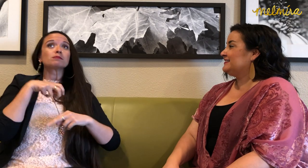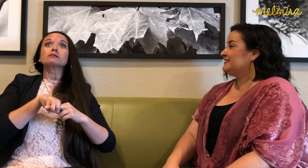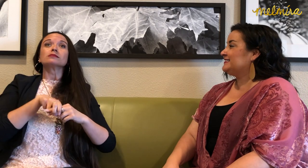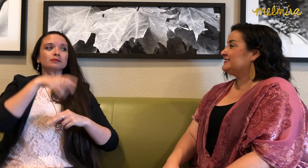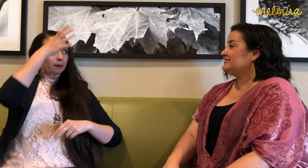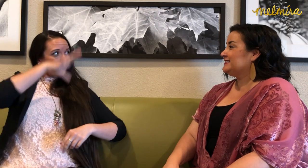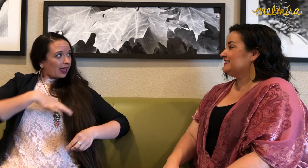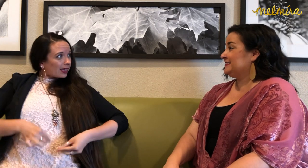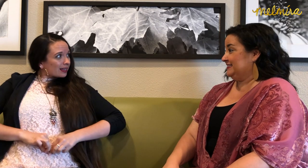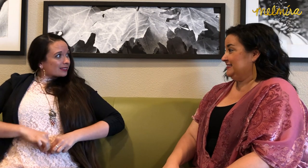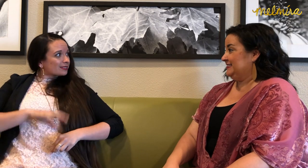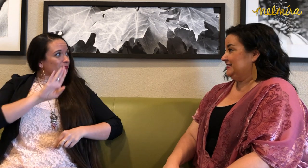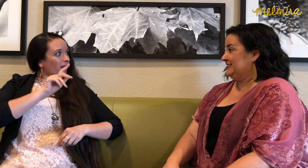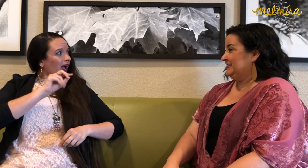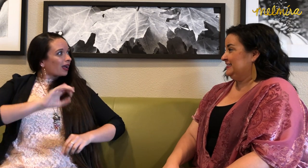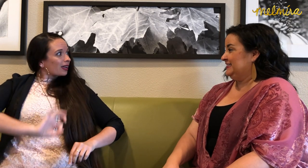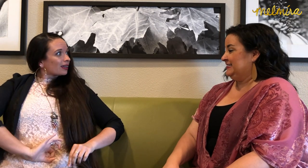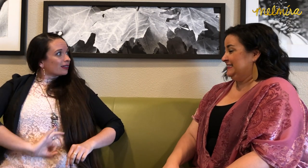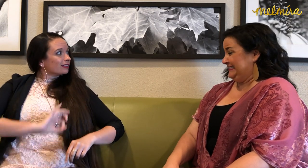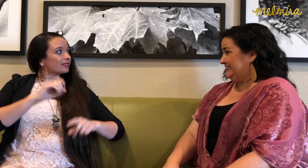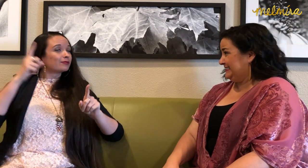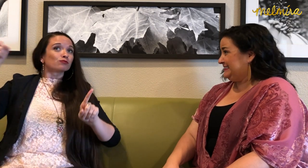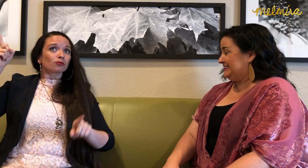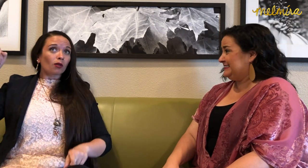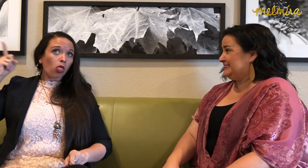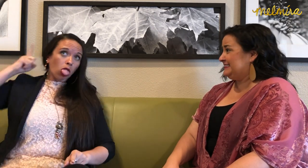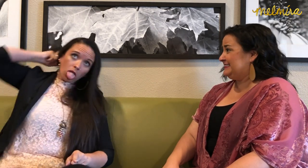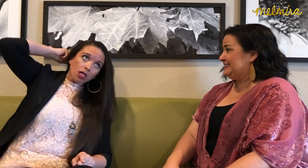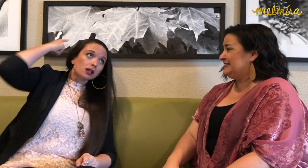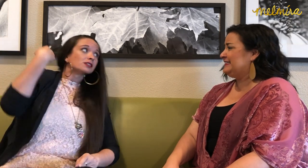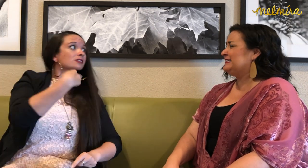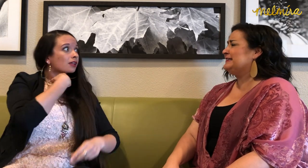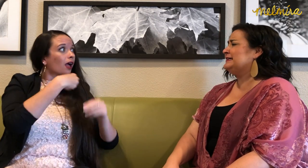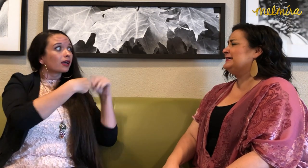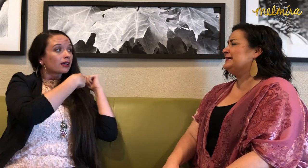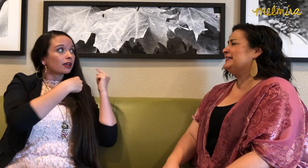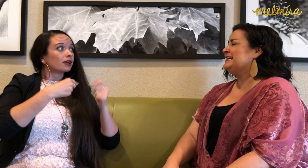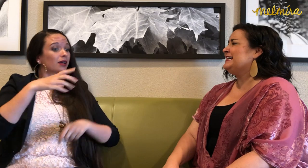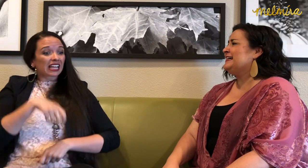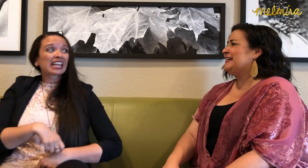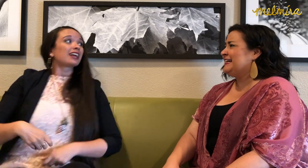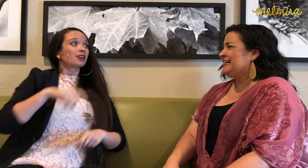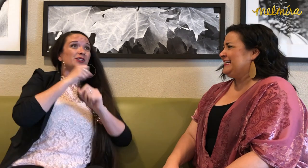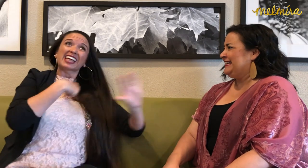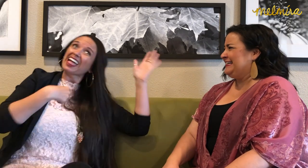Like one time, a man's pants button got stuck in my hair.